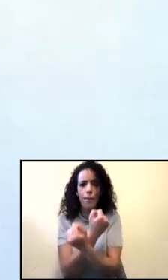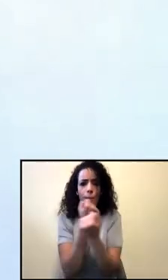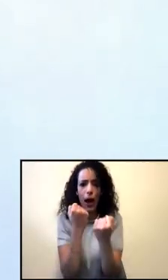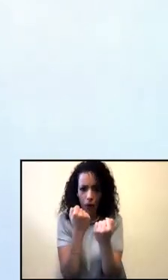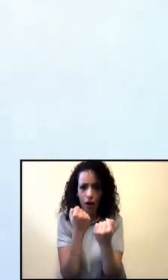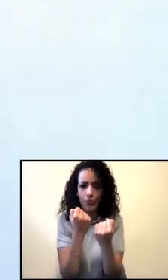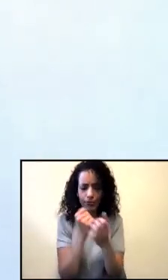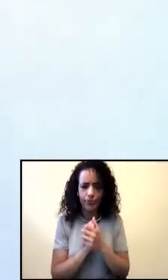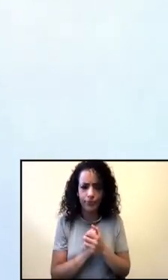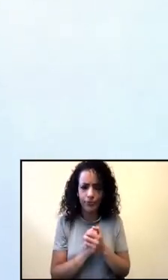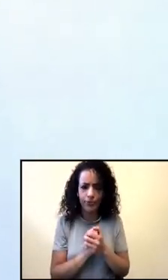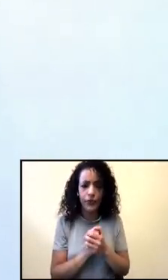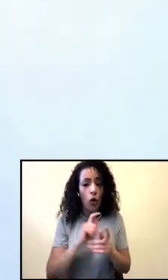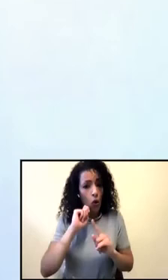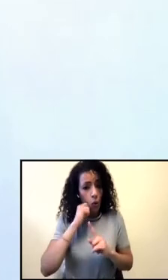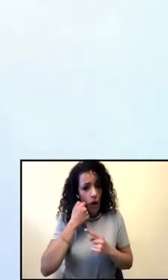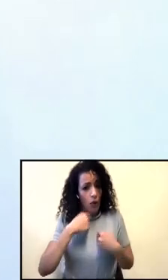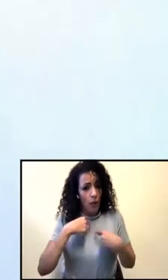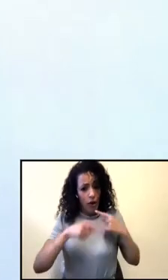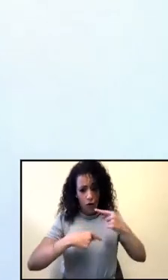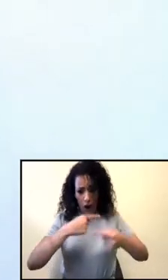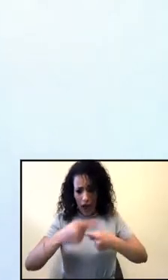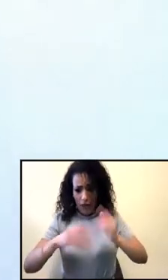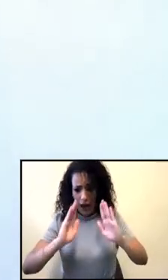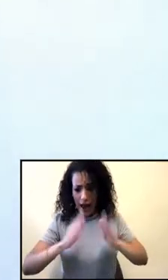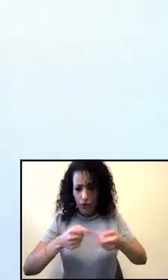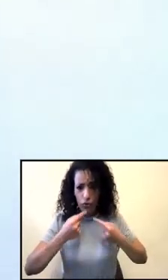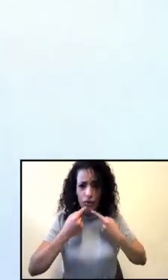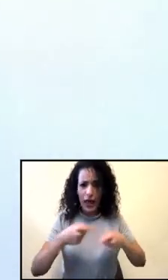Are we going to be consigned forever to set to tell the same kinds of stories?